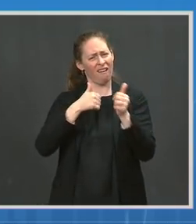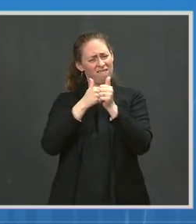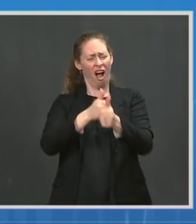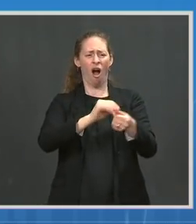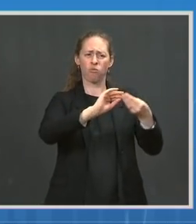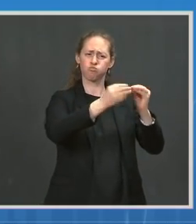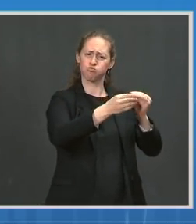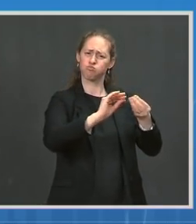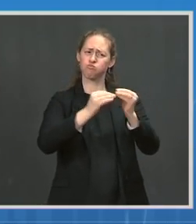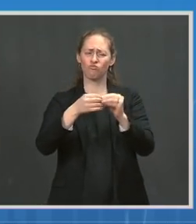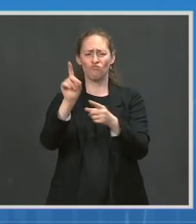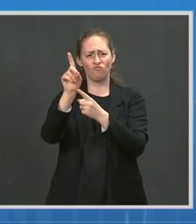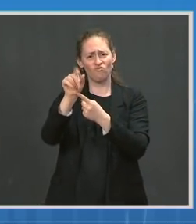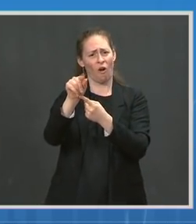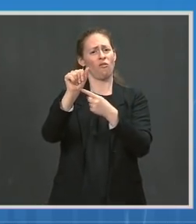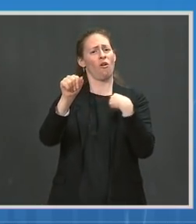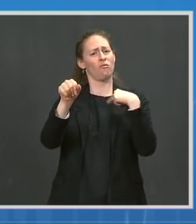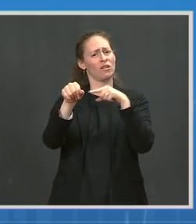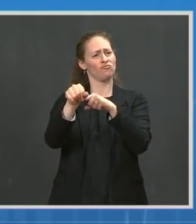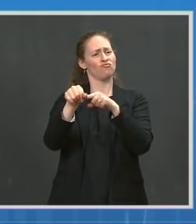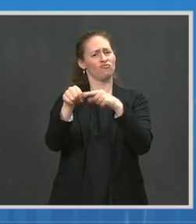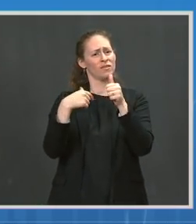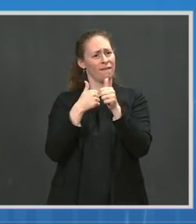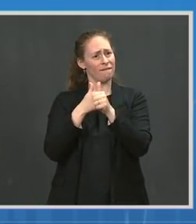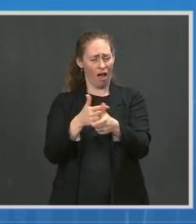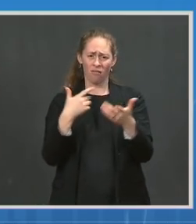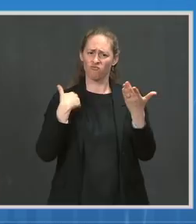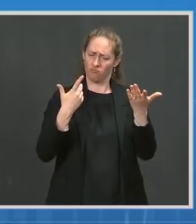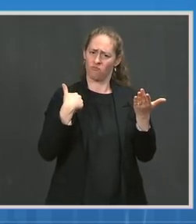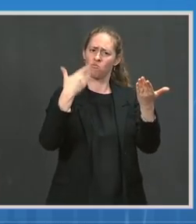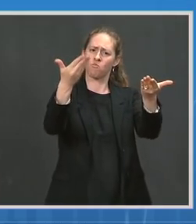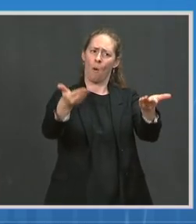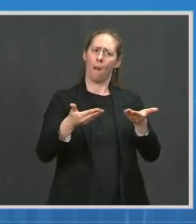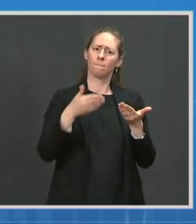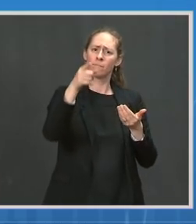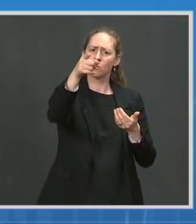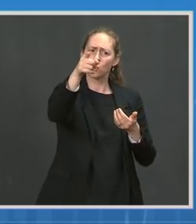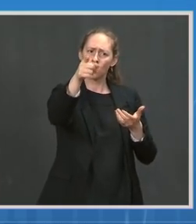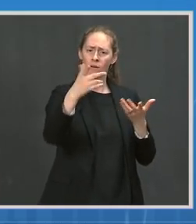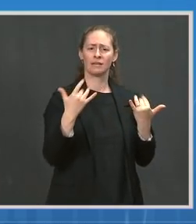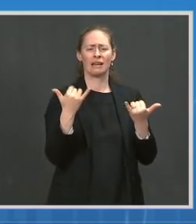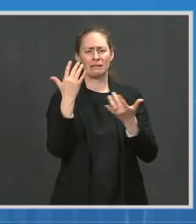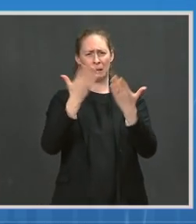And we invite people who are in the pro- -- process right now of making a decision